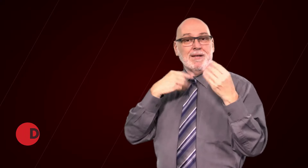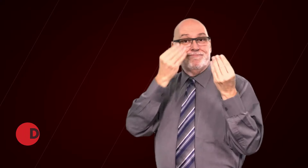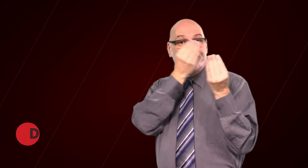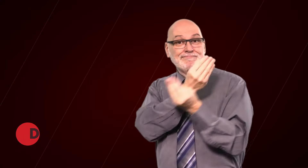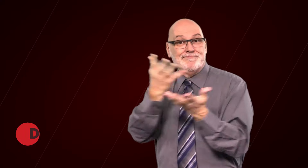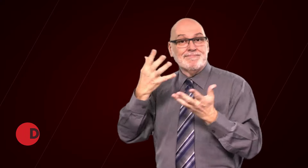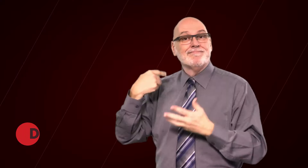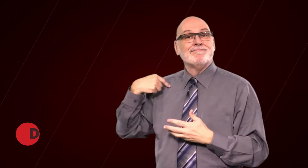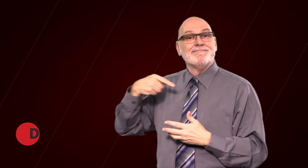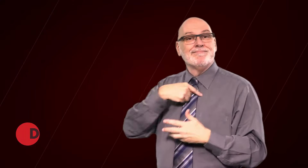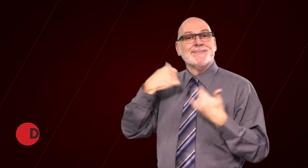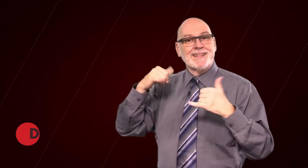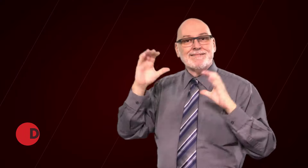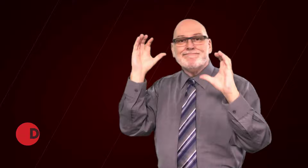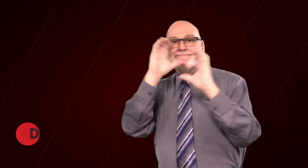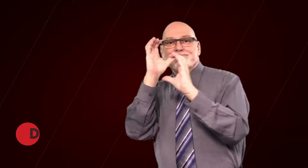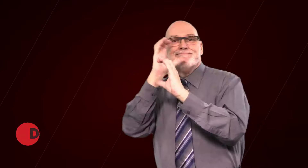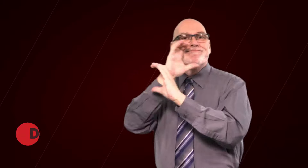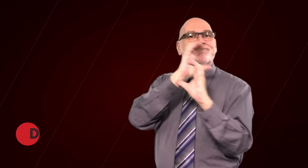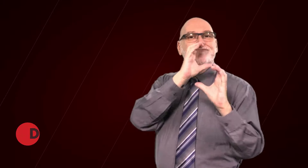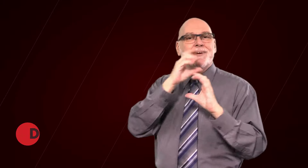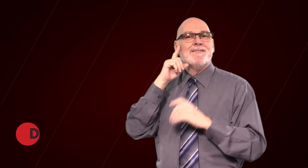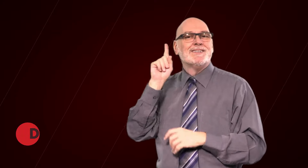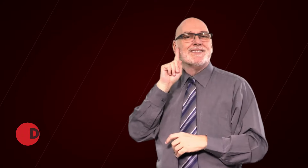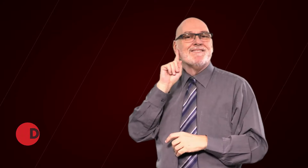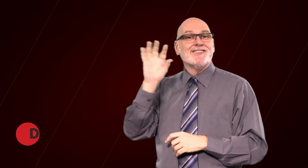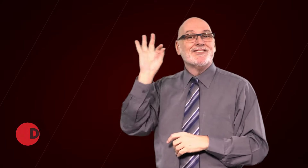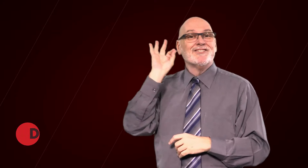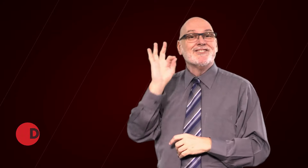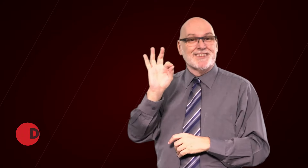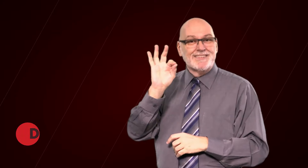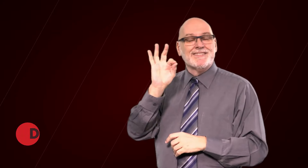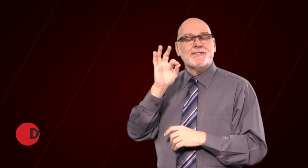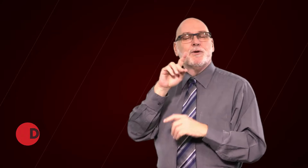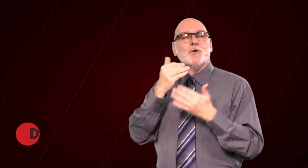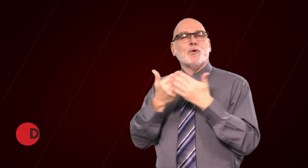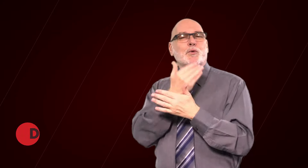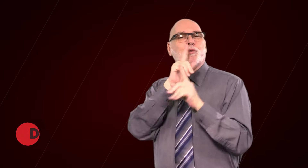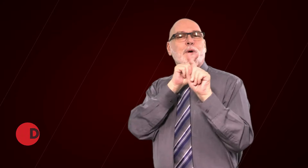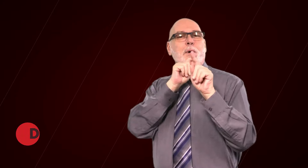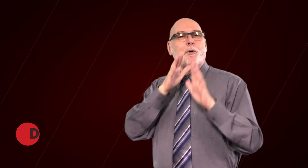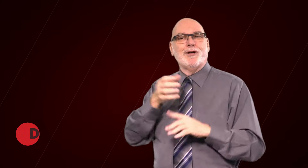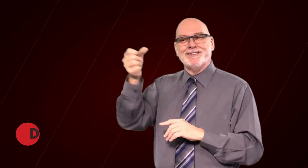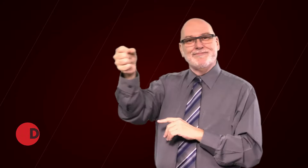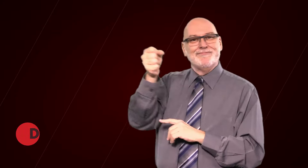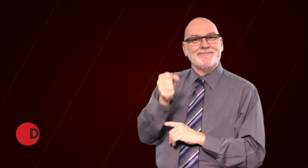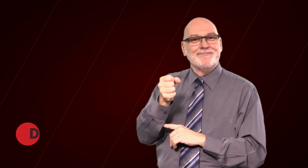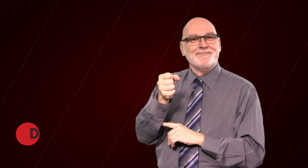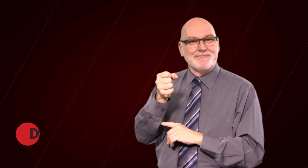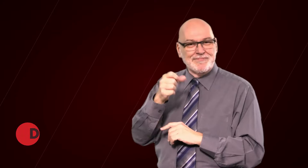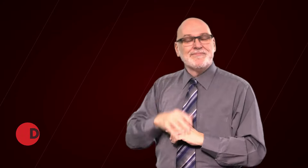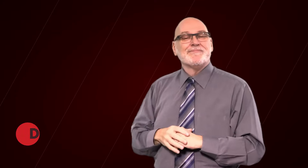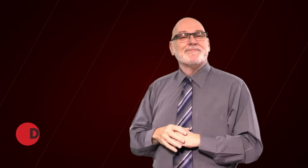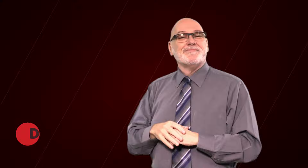we want to announce that DeafDots is seeking a news reporter.